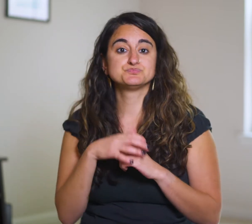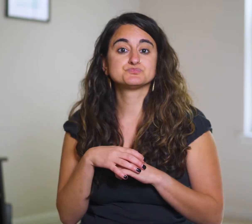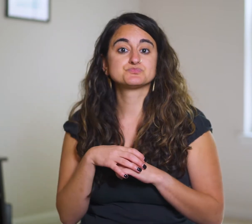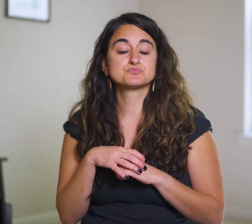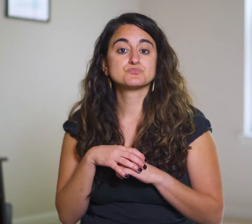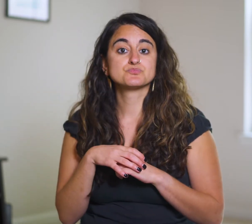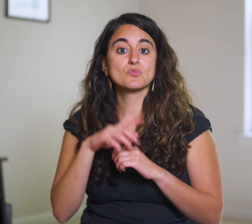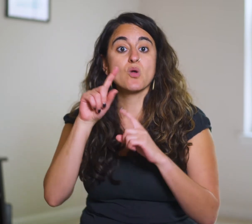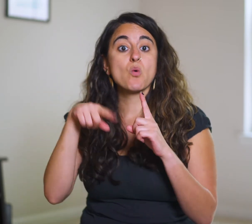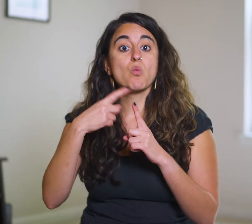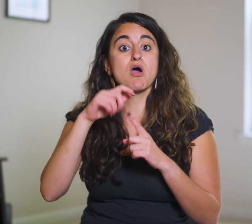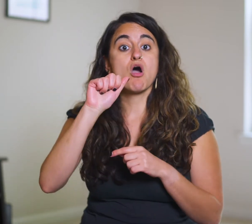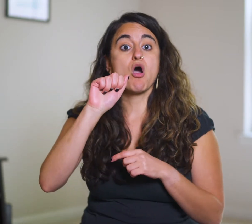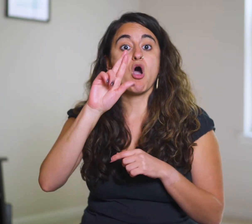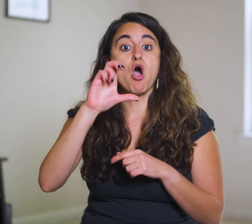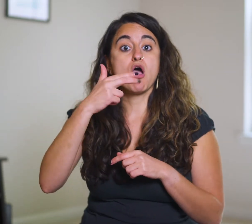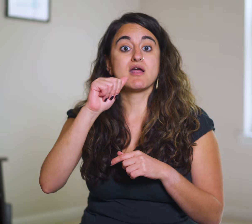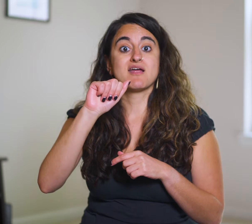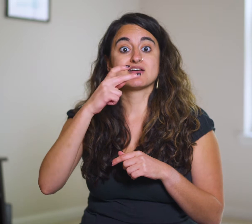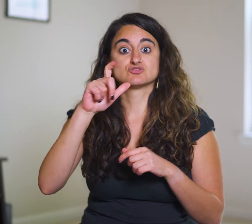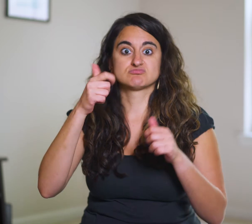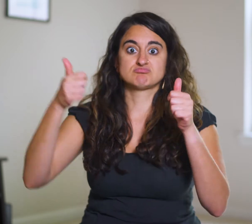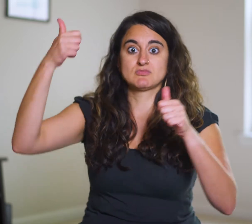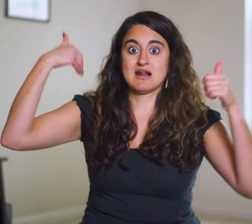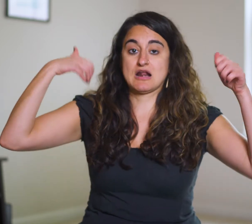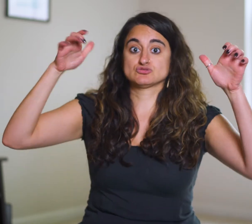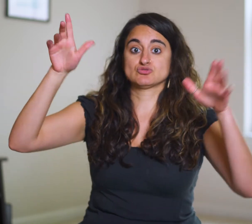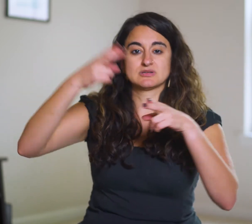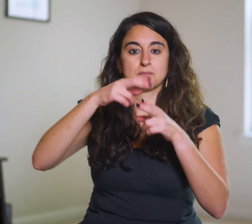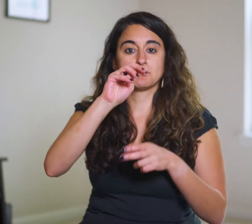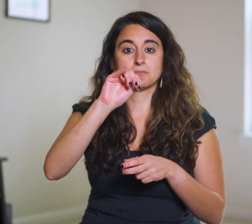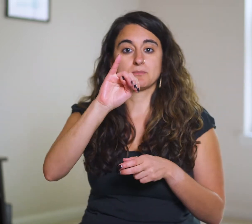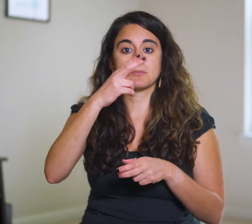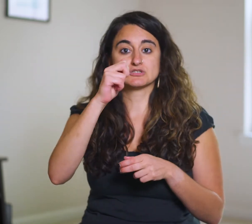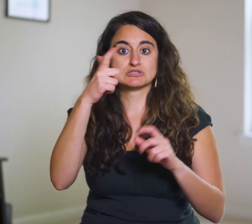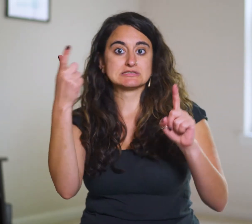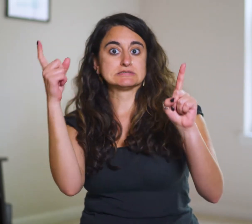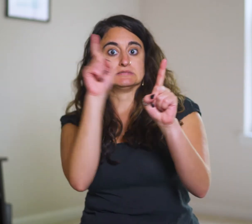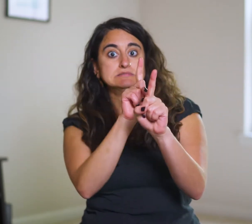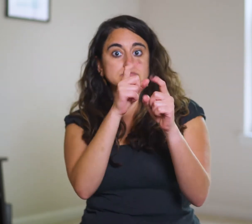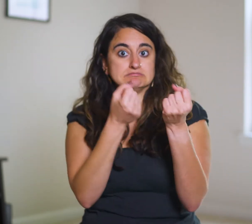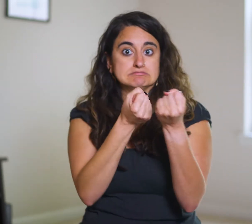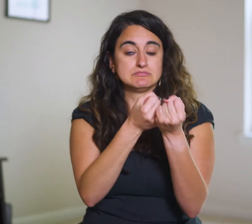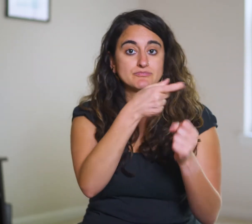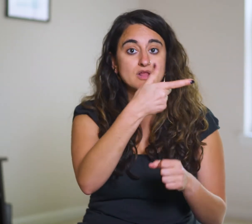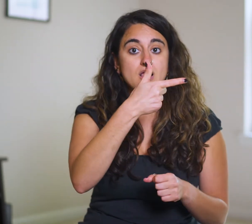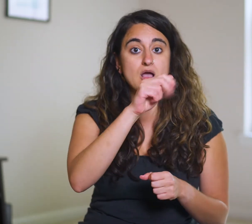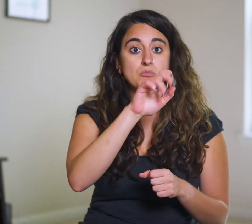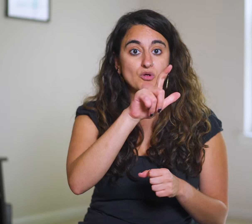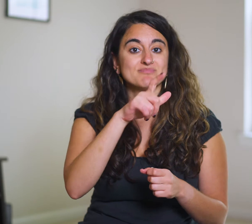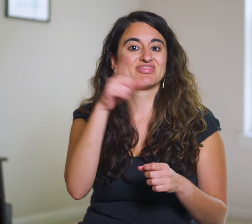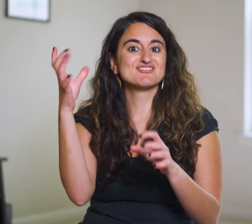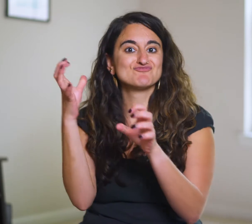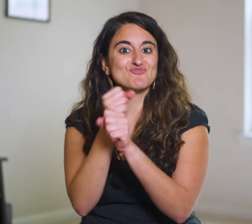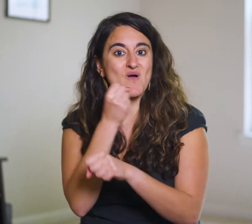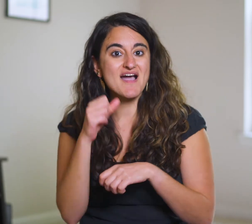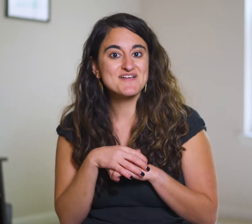When the Archangel Michael came in as backup, they won.